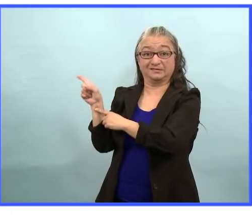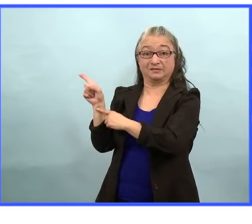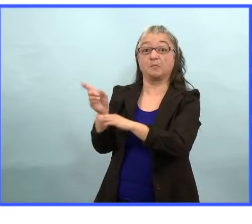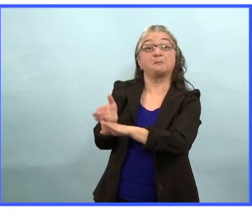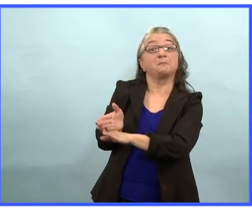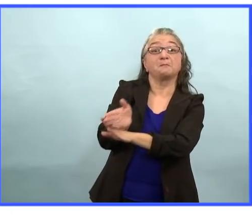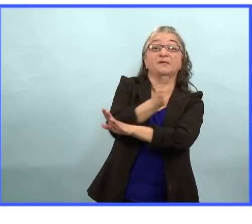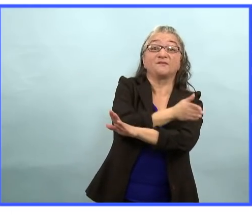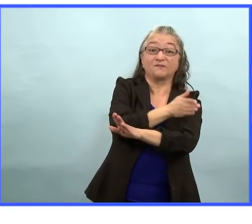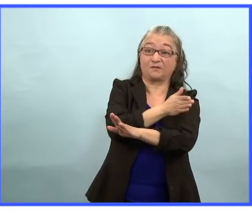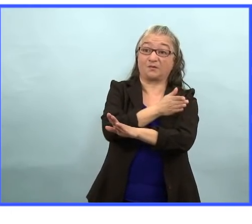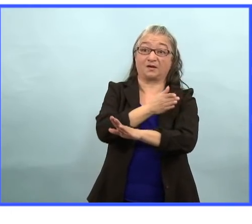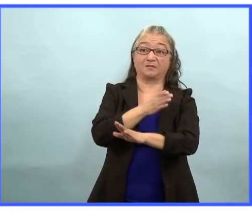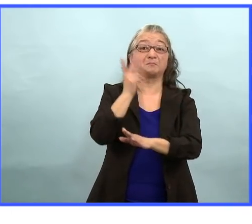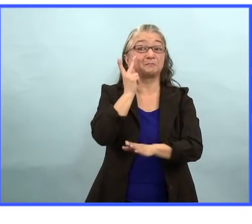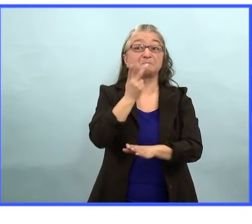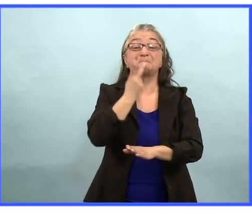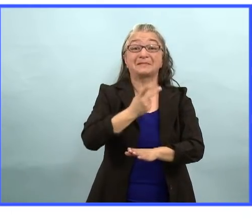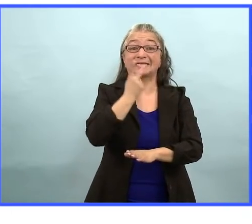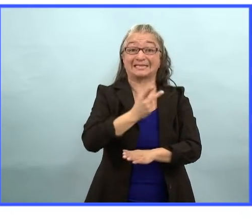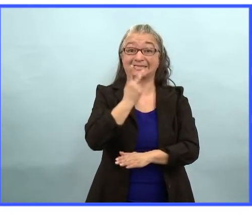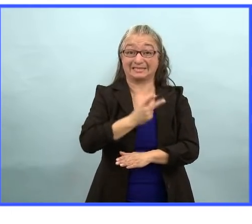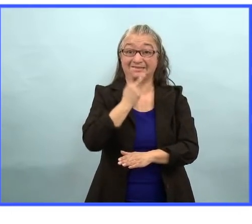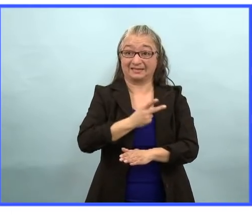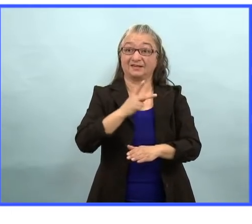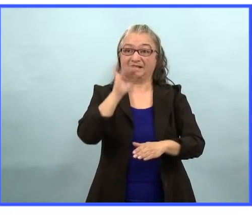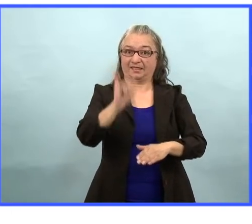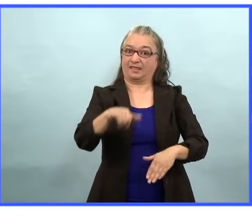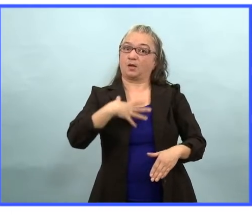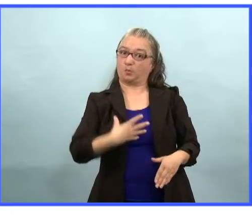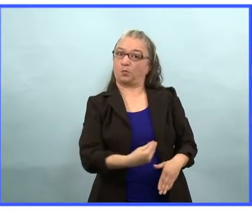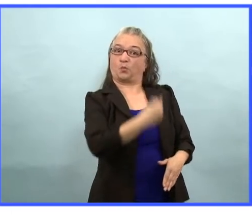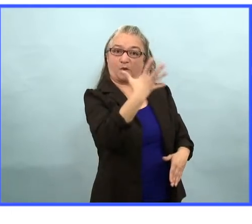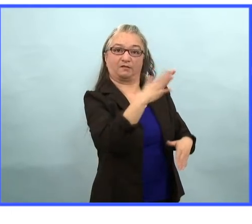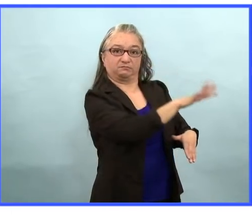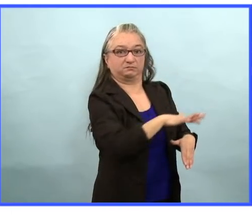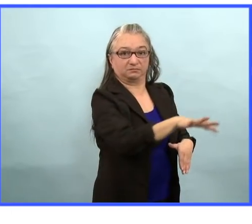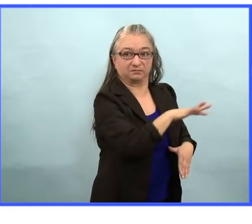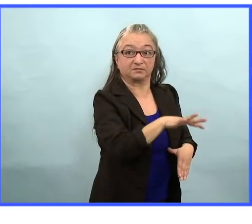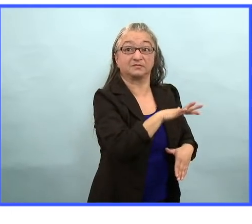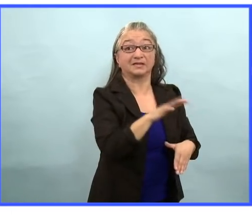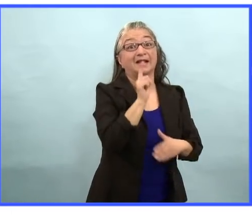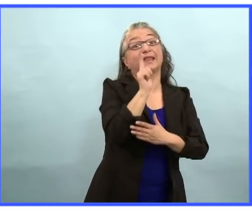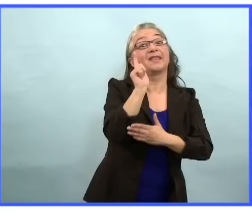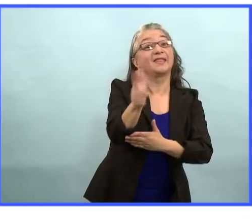representing people who identify as white and the later part of the graph gets more colorful again